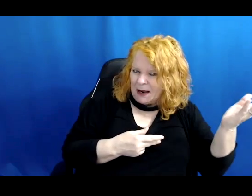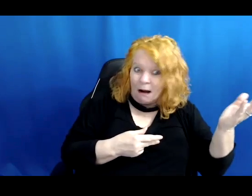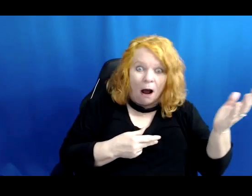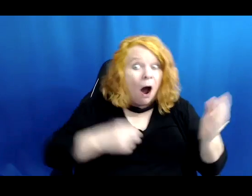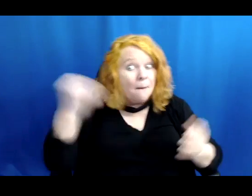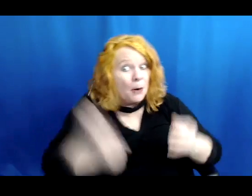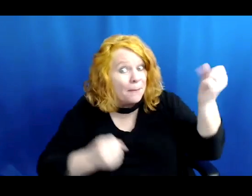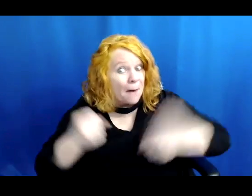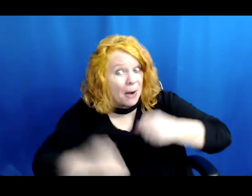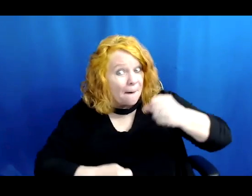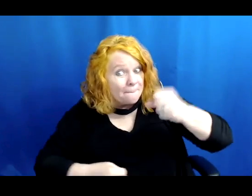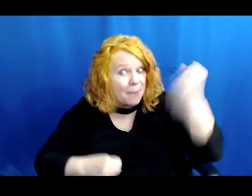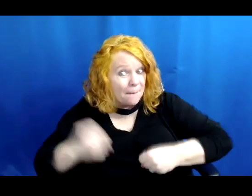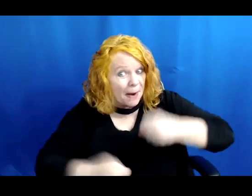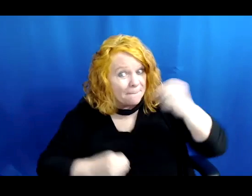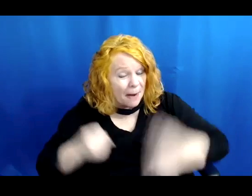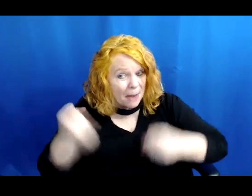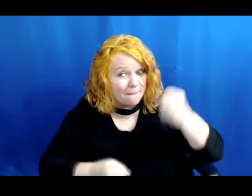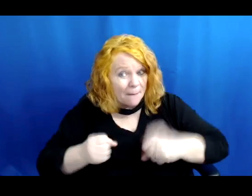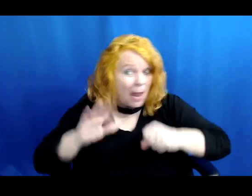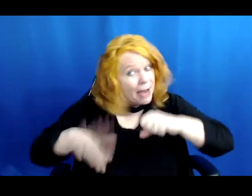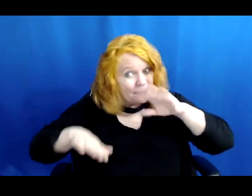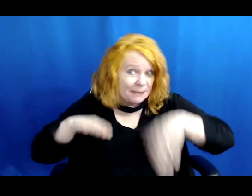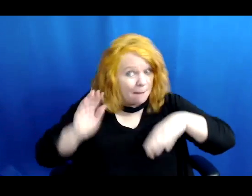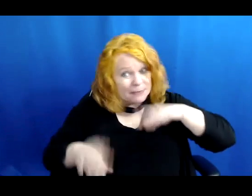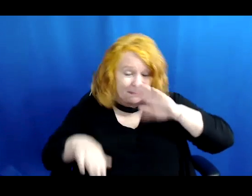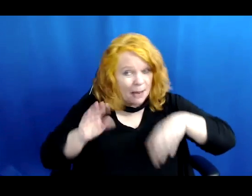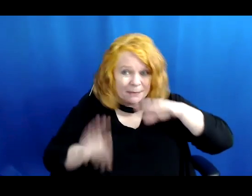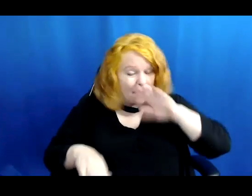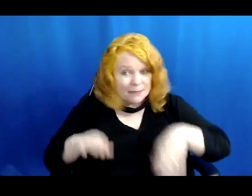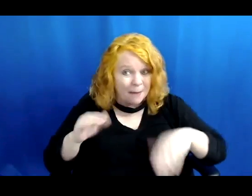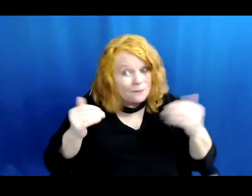Gwyn: With a boom, boom, boom, boom, boom, boom, boom, tip, tap, tip, tap, tippy tap.